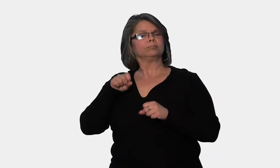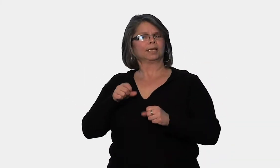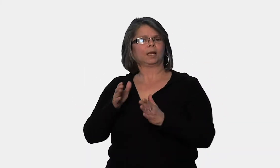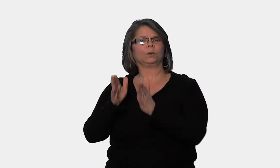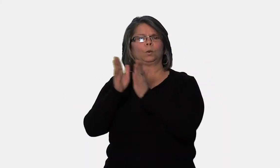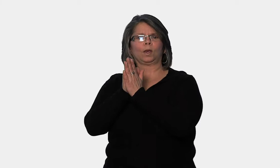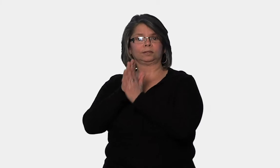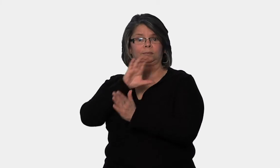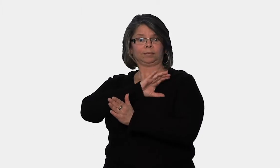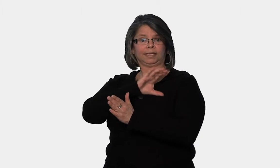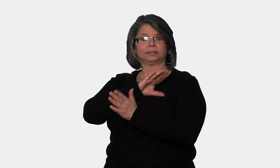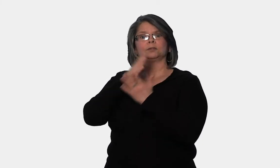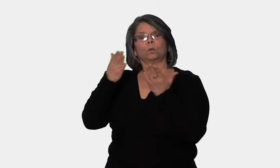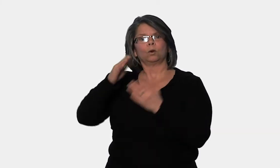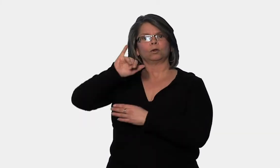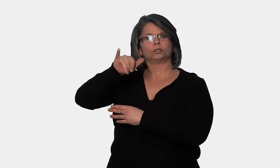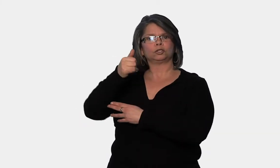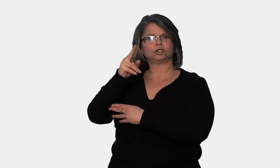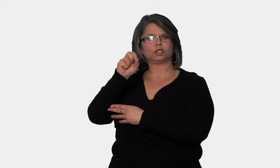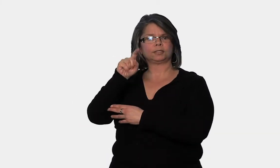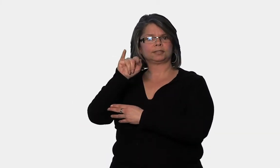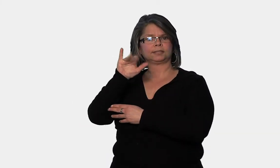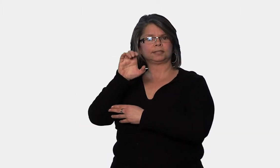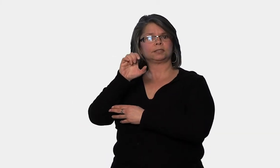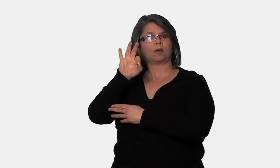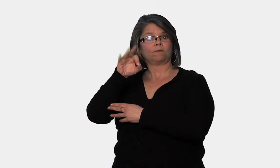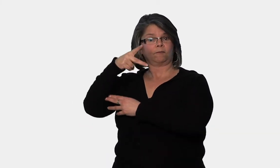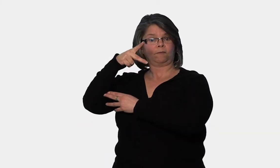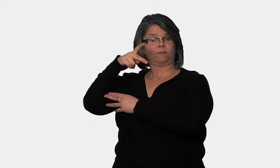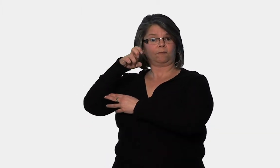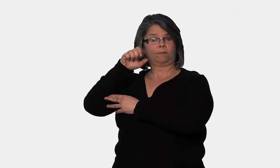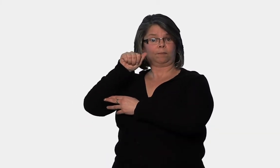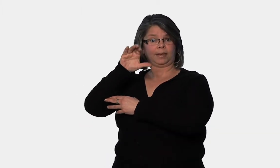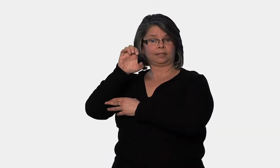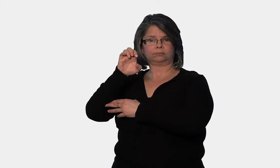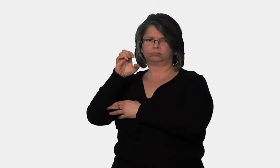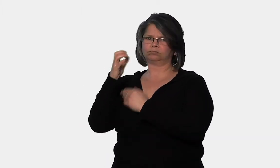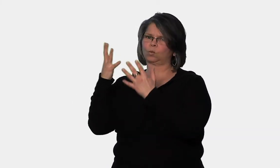or the safety of her children or her property can ask the police or a Justice of the Peace